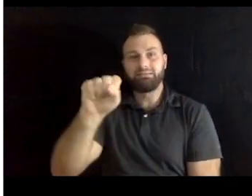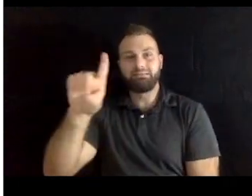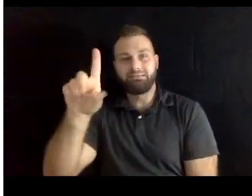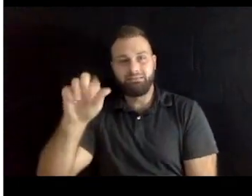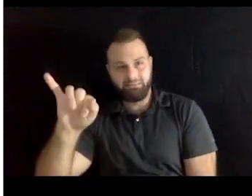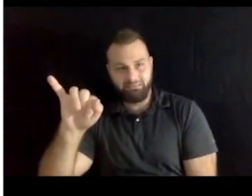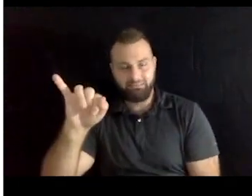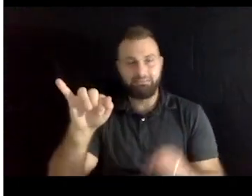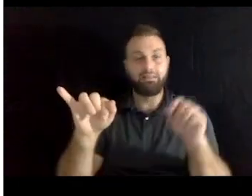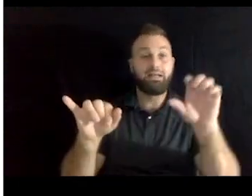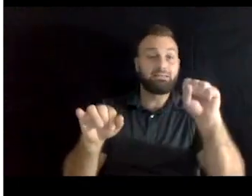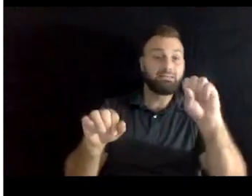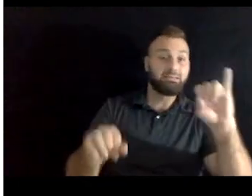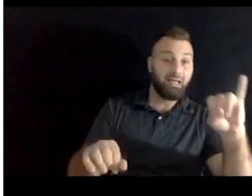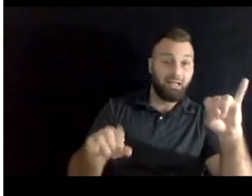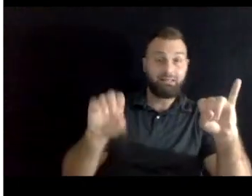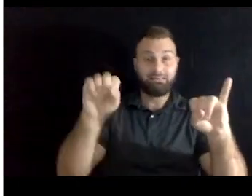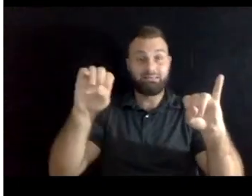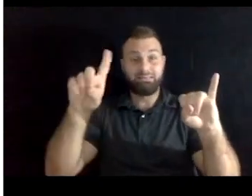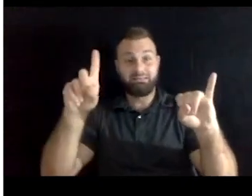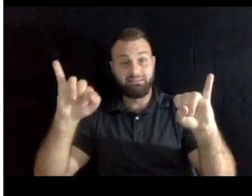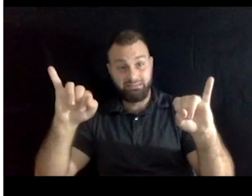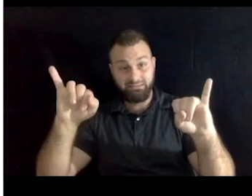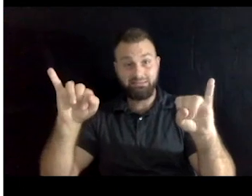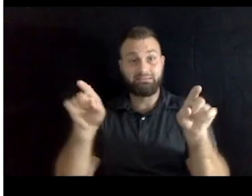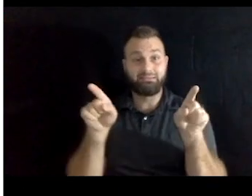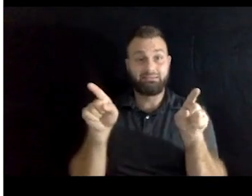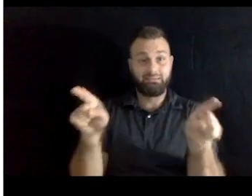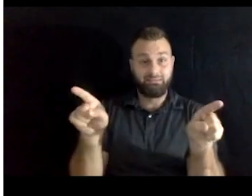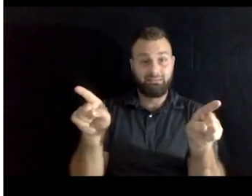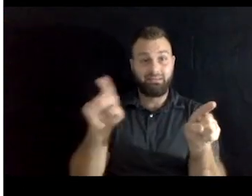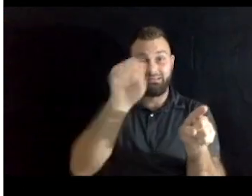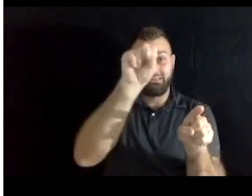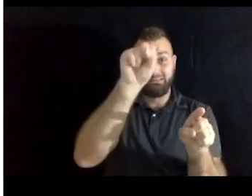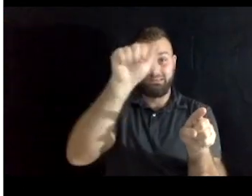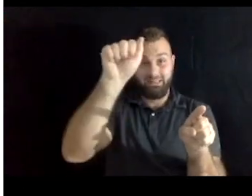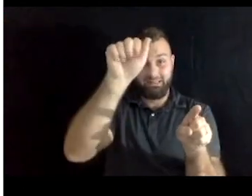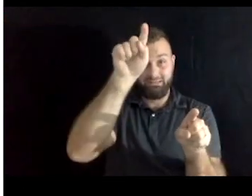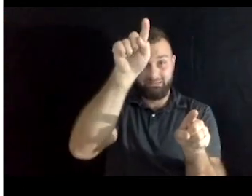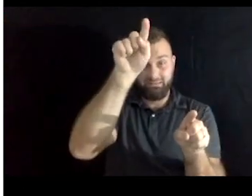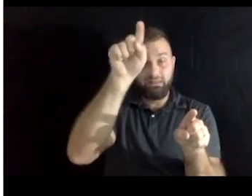SSI and SSDI are the Premier. Income support programs for people